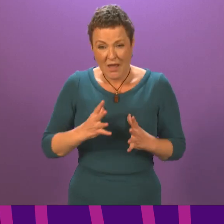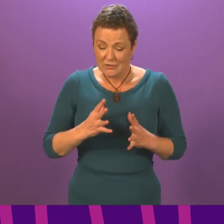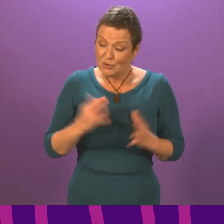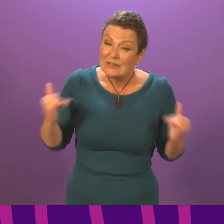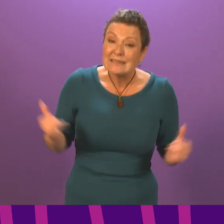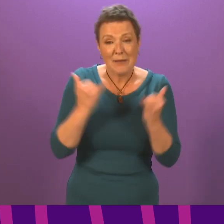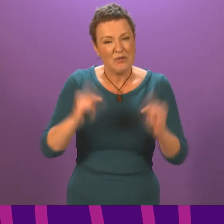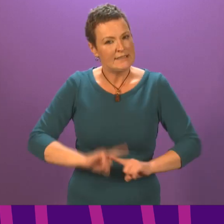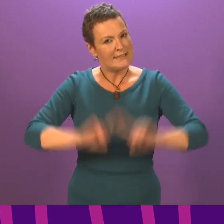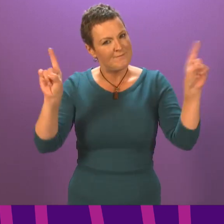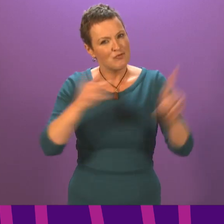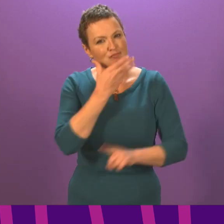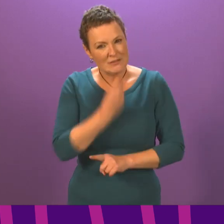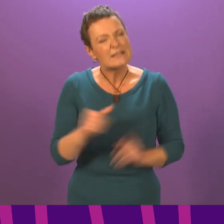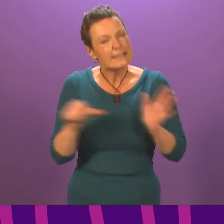and different Christmas.